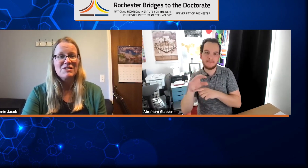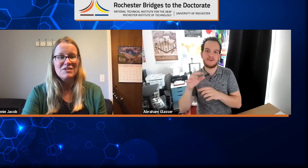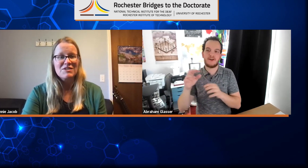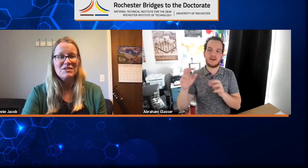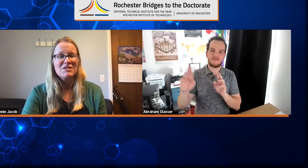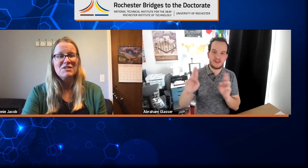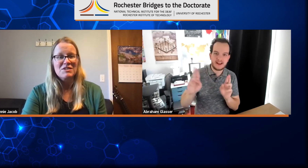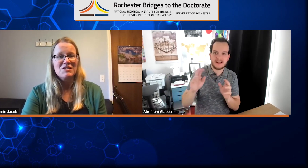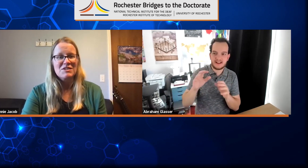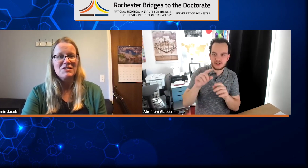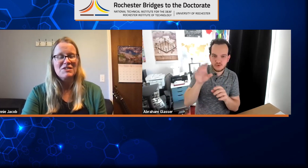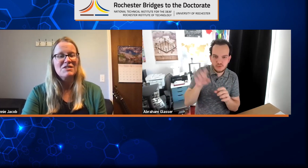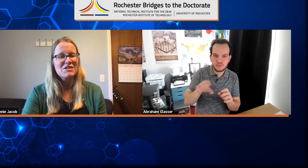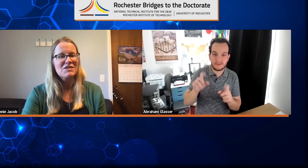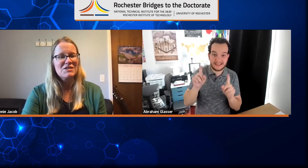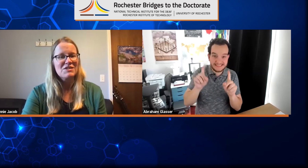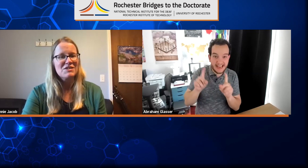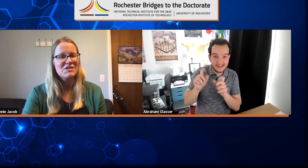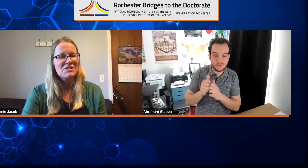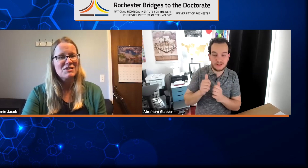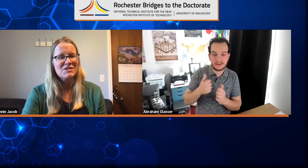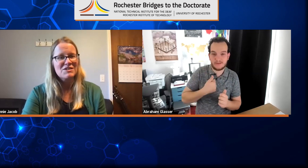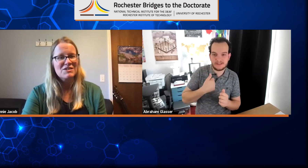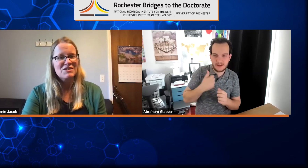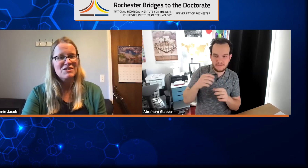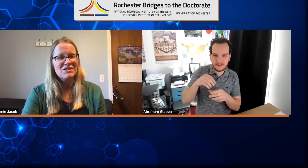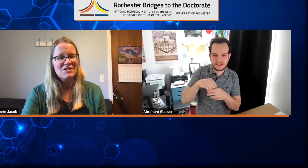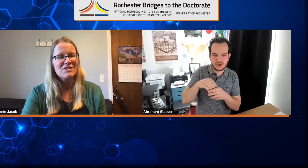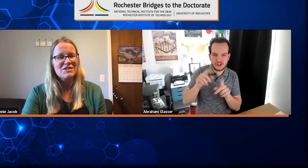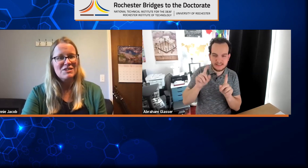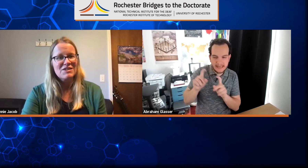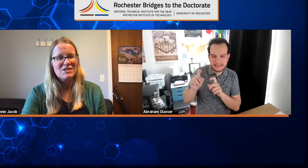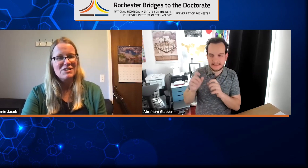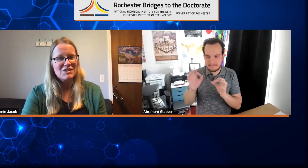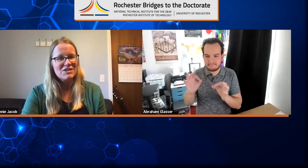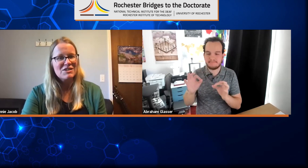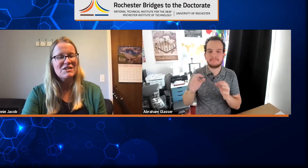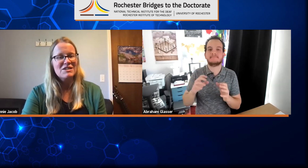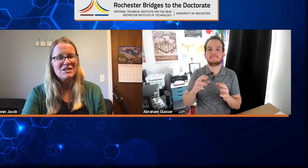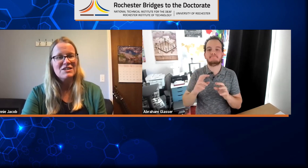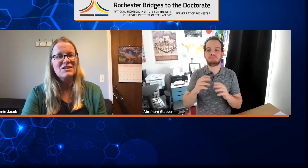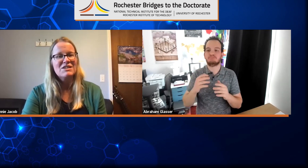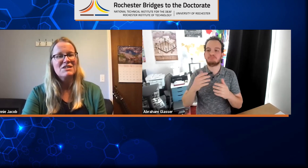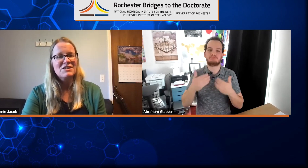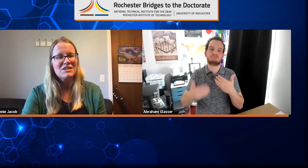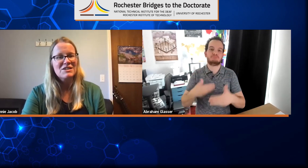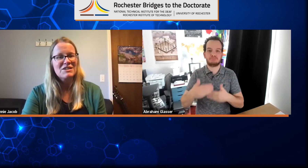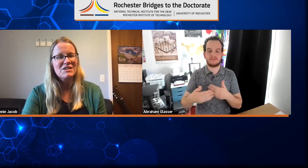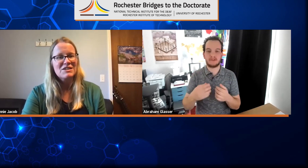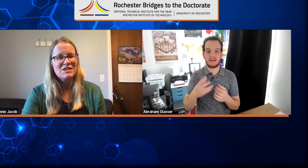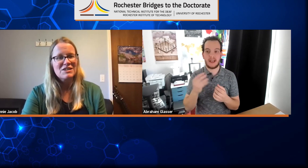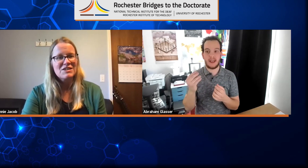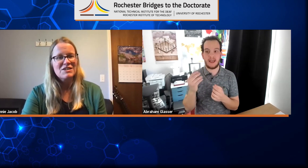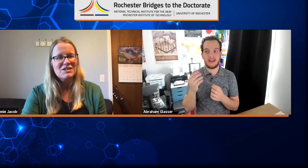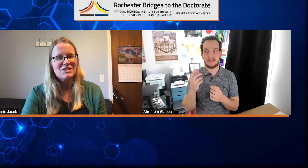made sure that we all tested our cameras and our systems to be working properly before we got started.